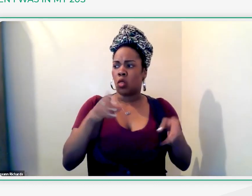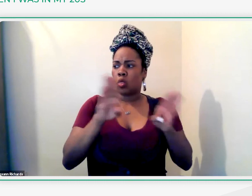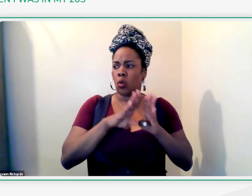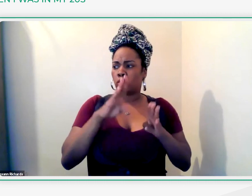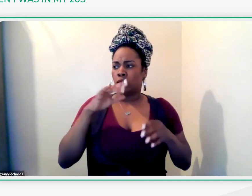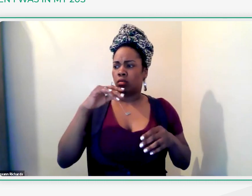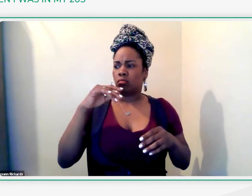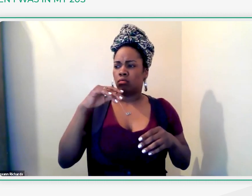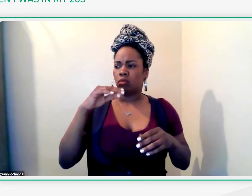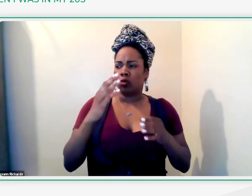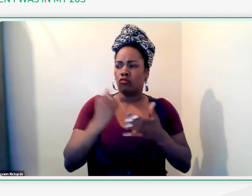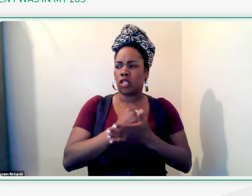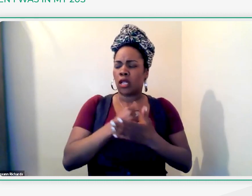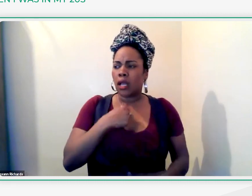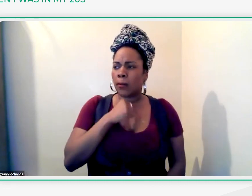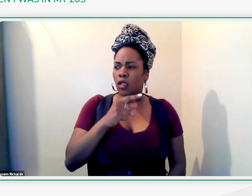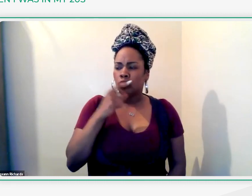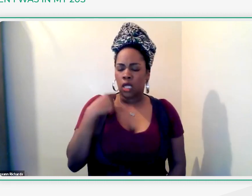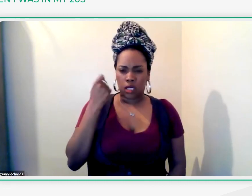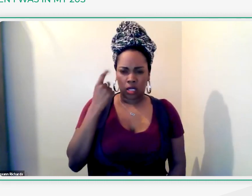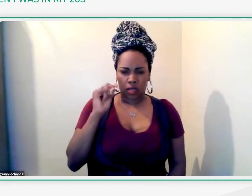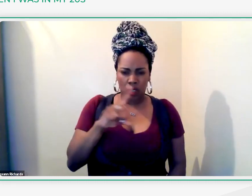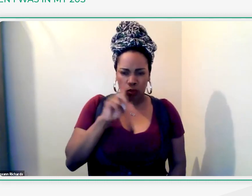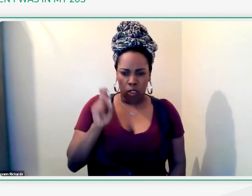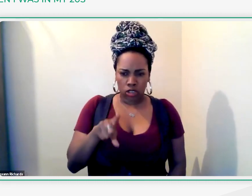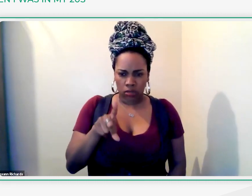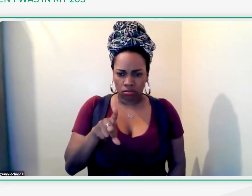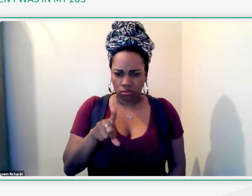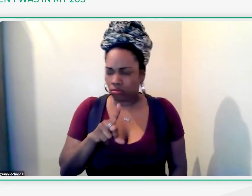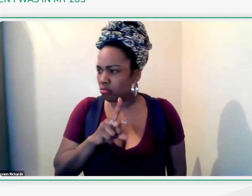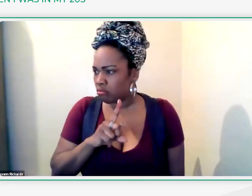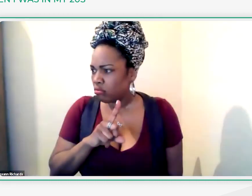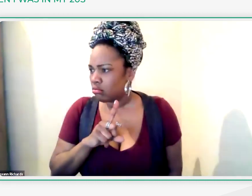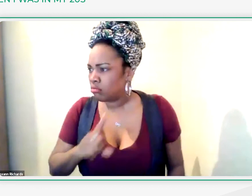I'm not the one who closed it. Like closing credit cards?